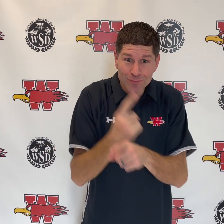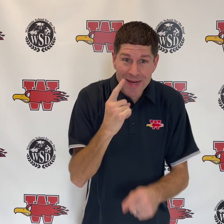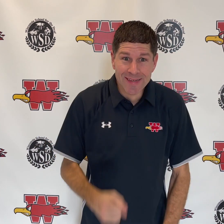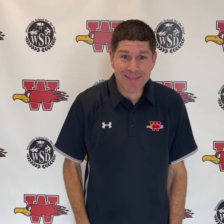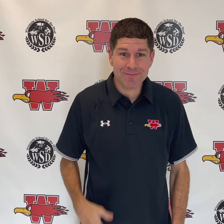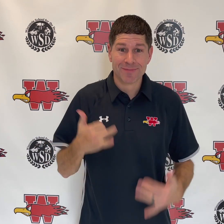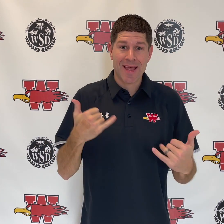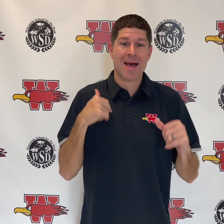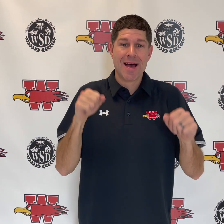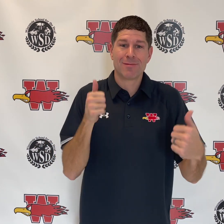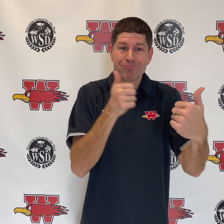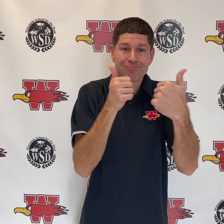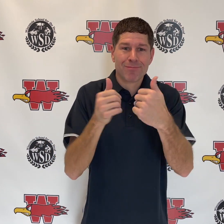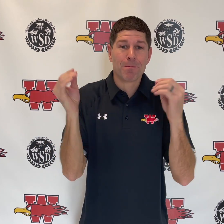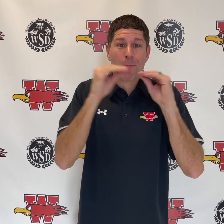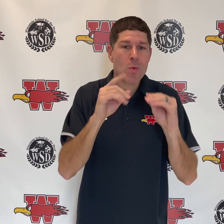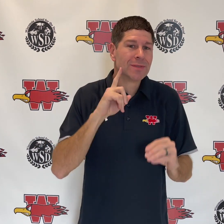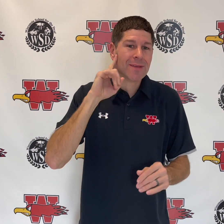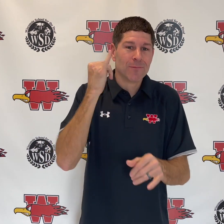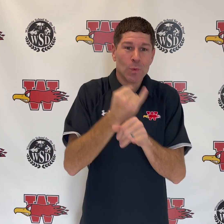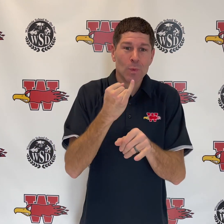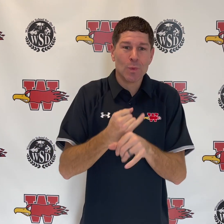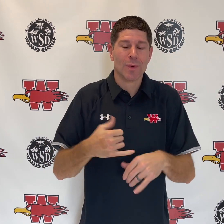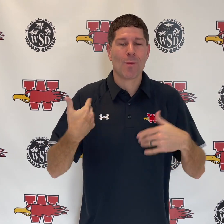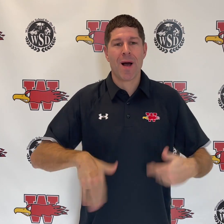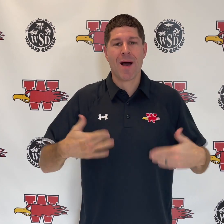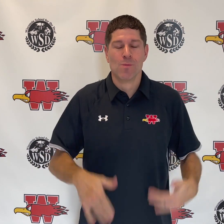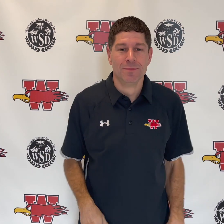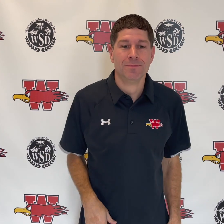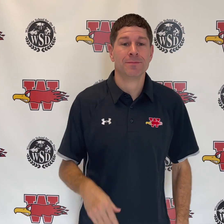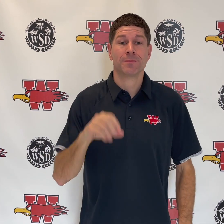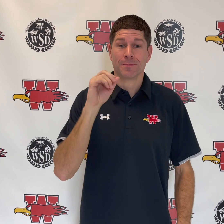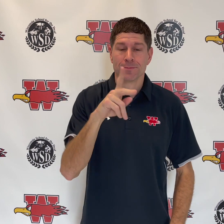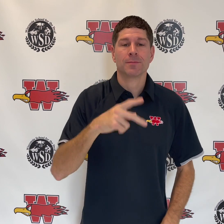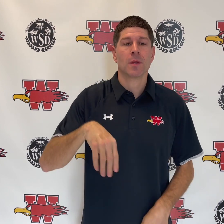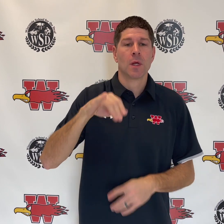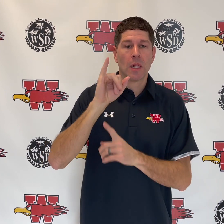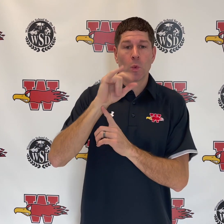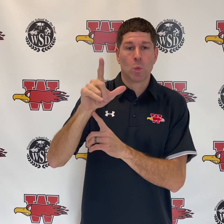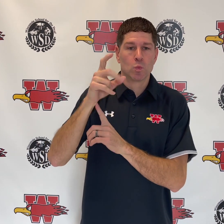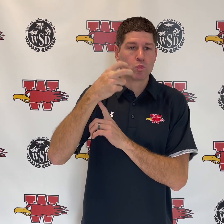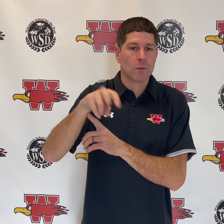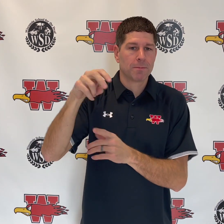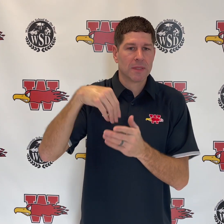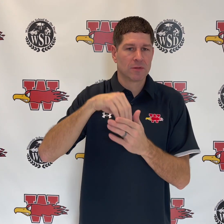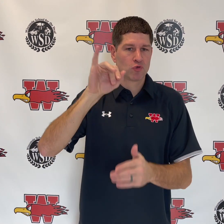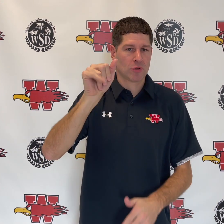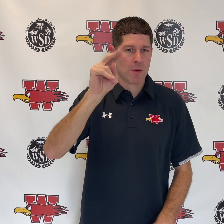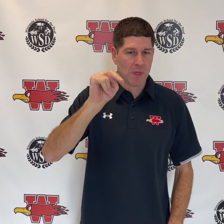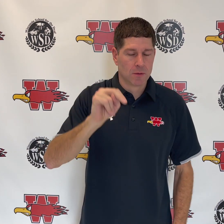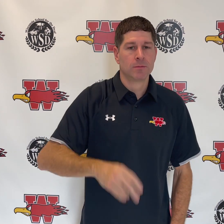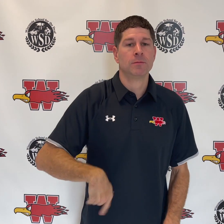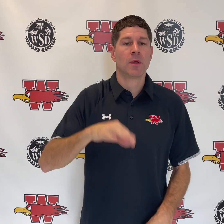Now we can challenge other deaf schools. We will travel to Illinois School for the Deaf in January,